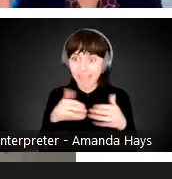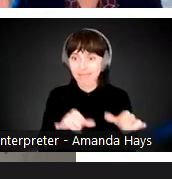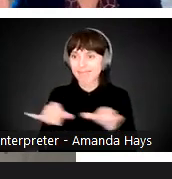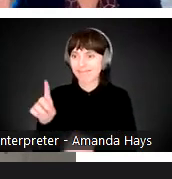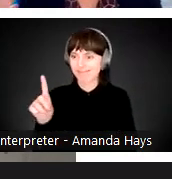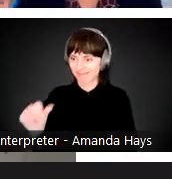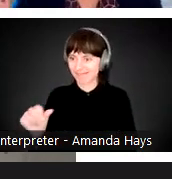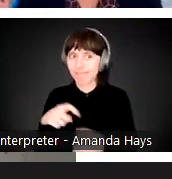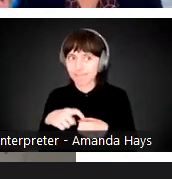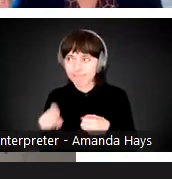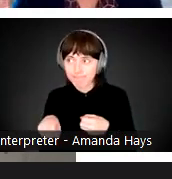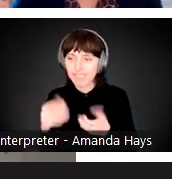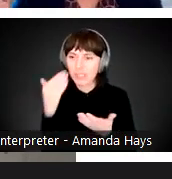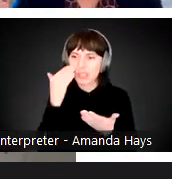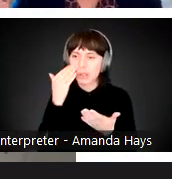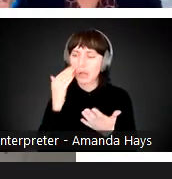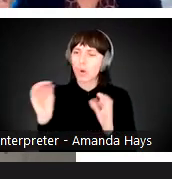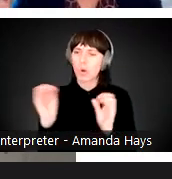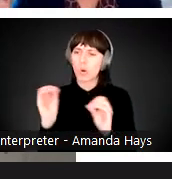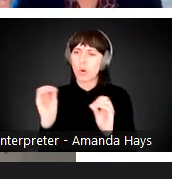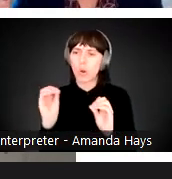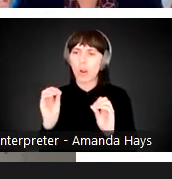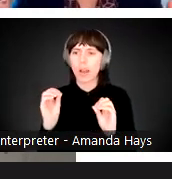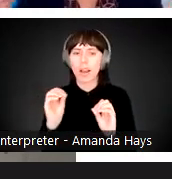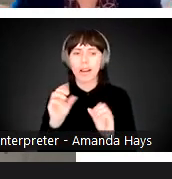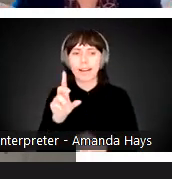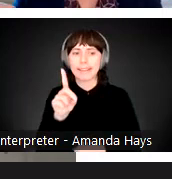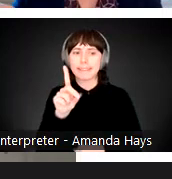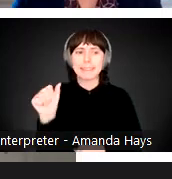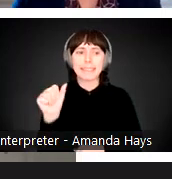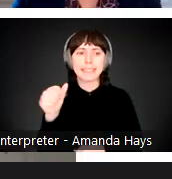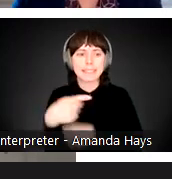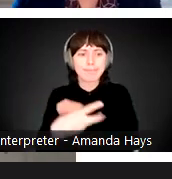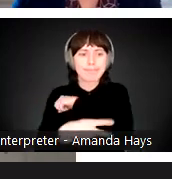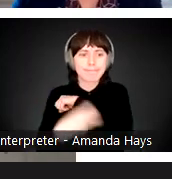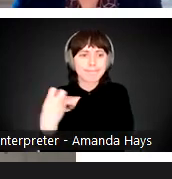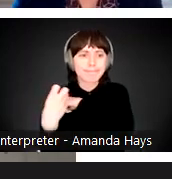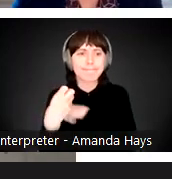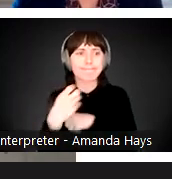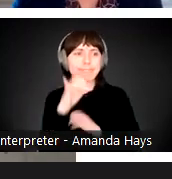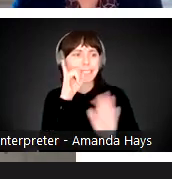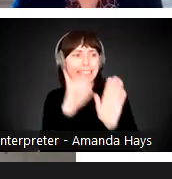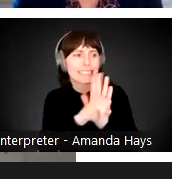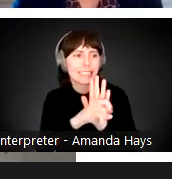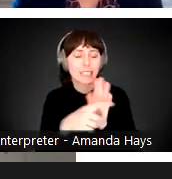And it's, there's no level of like, disability appropriation- if you notice